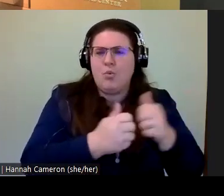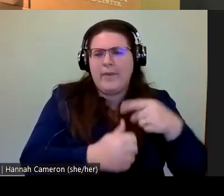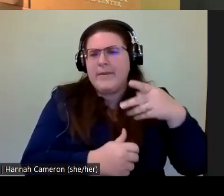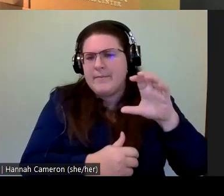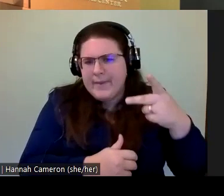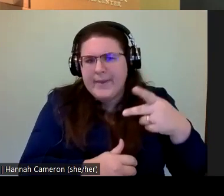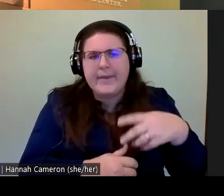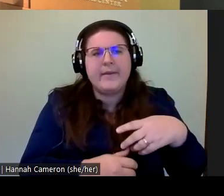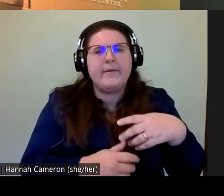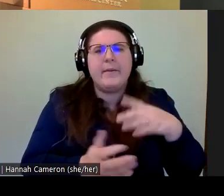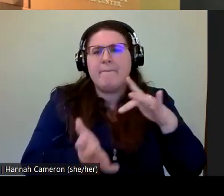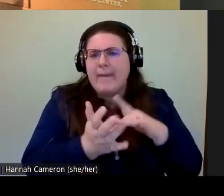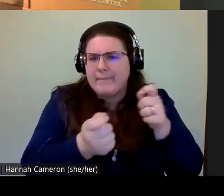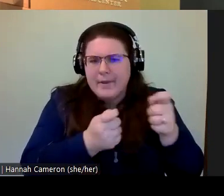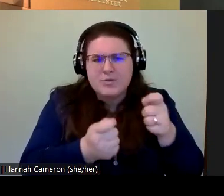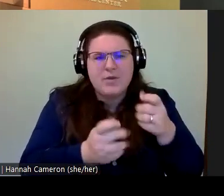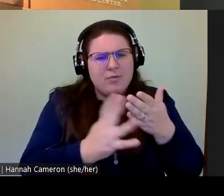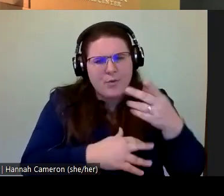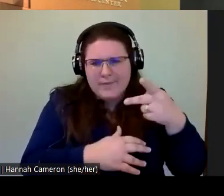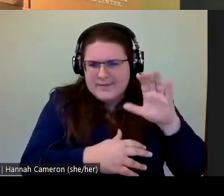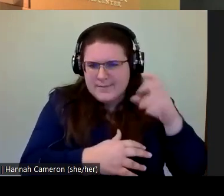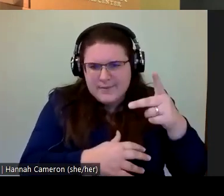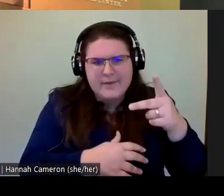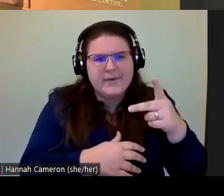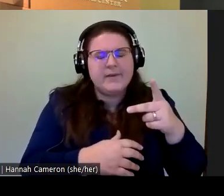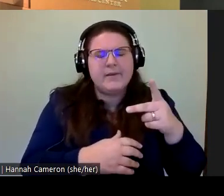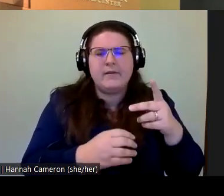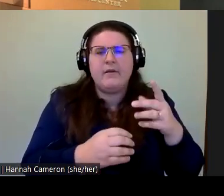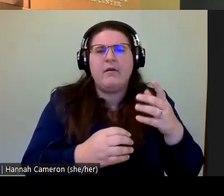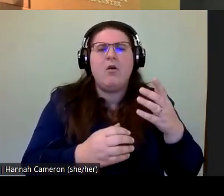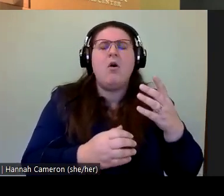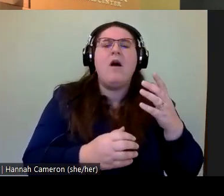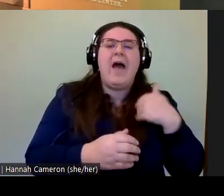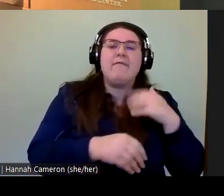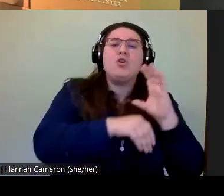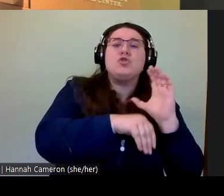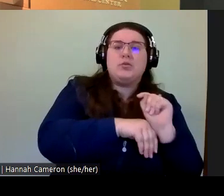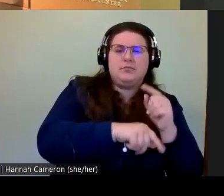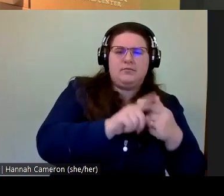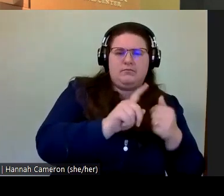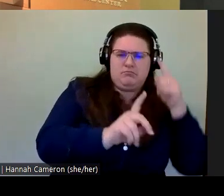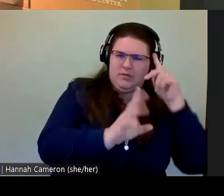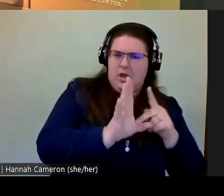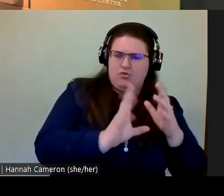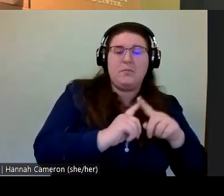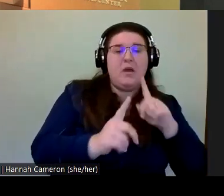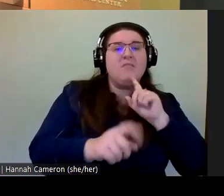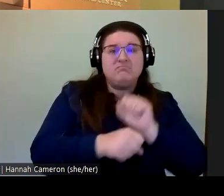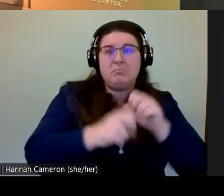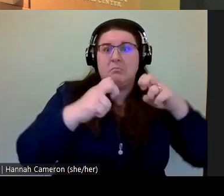all done by their PCP with some with some advice from our psychiatrist and these are our primary